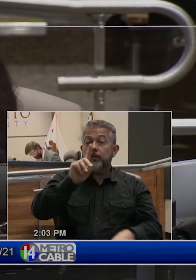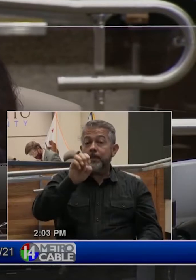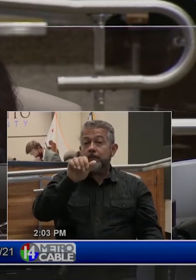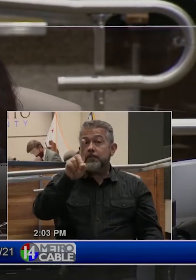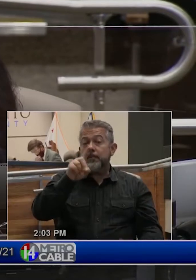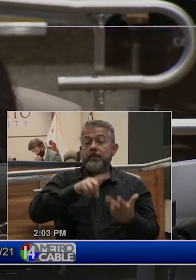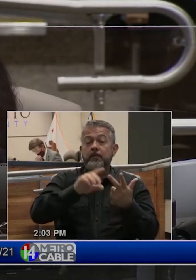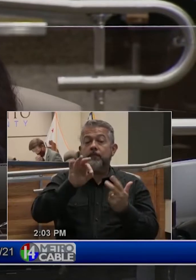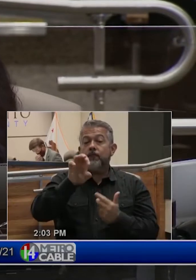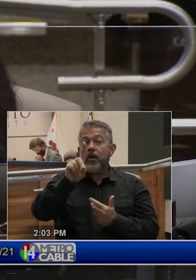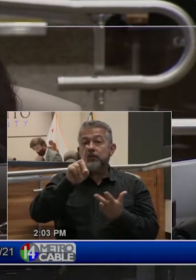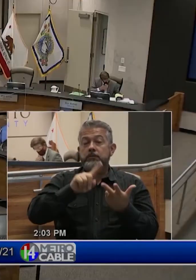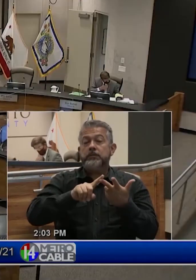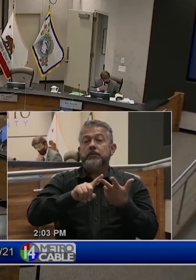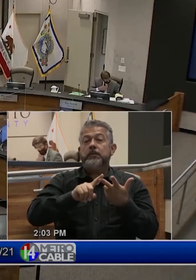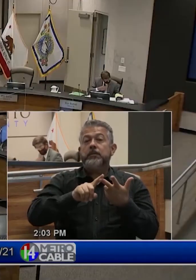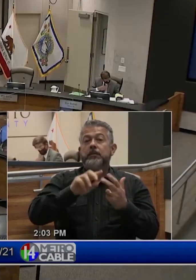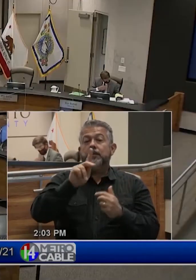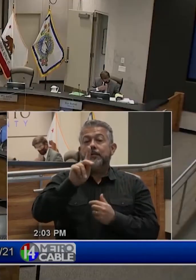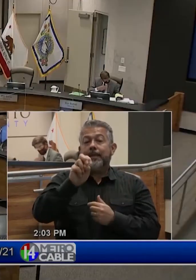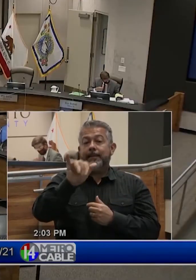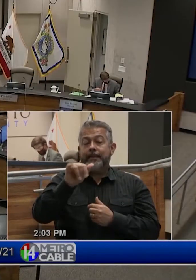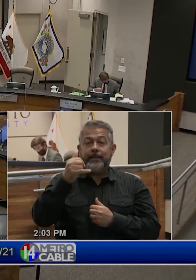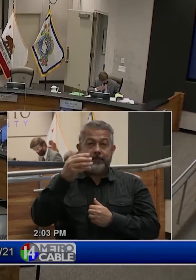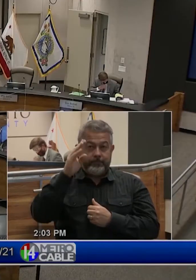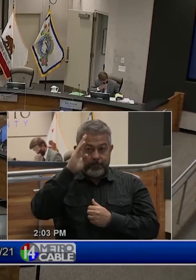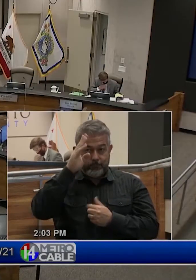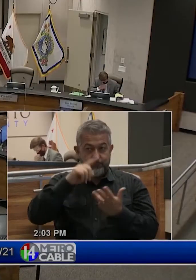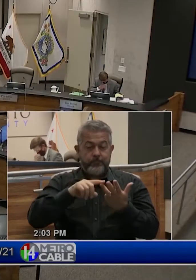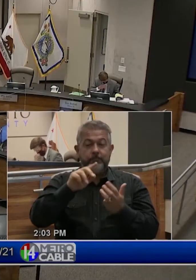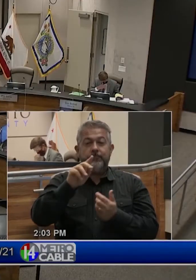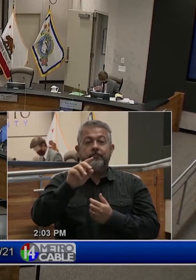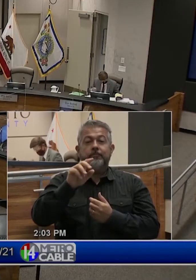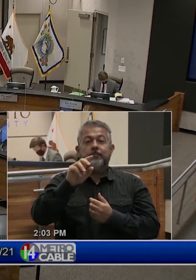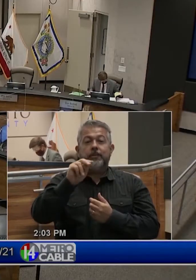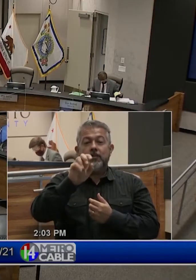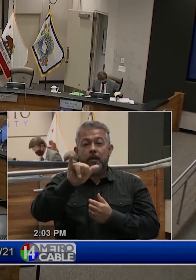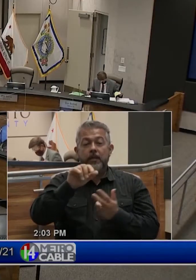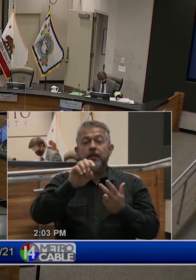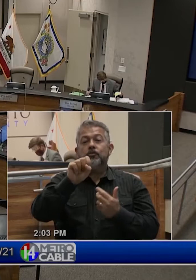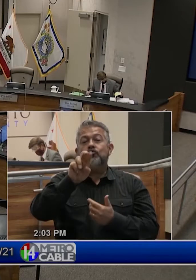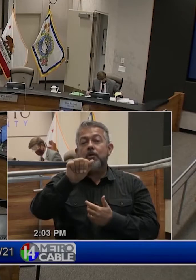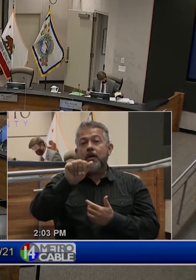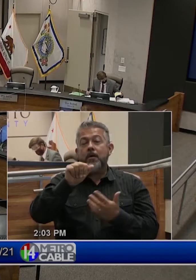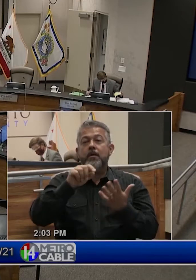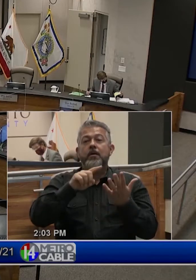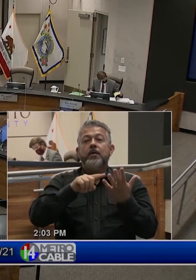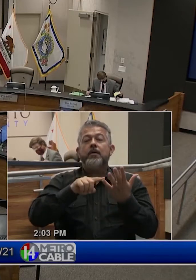ESTABLISH QUORUM. >> GOOD AFTERNOON. GOOD AFTERNOON. [ CALLING ROLL ].